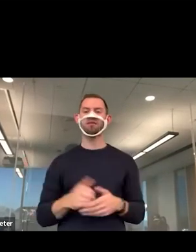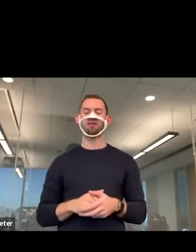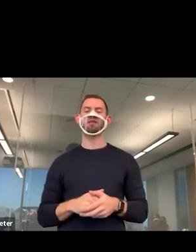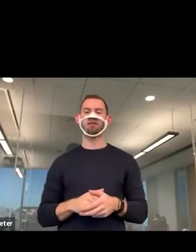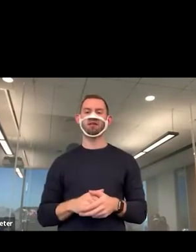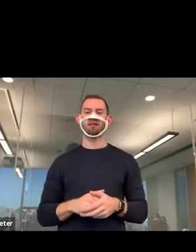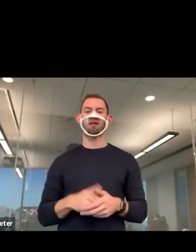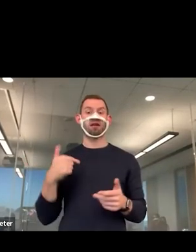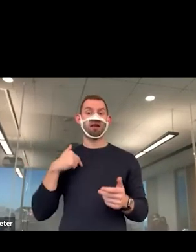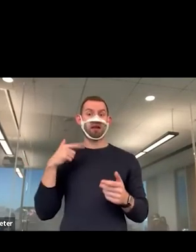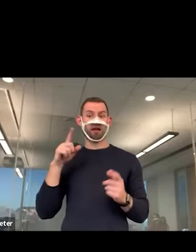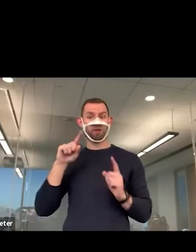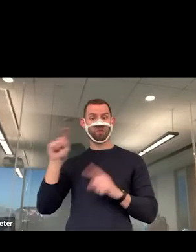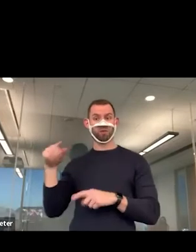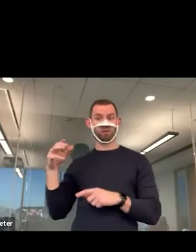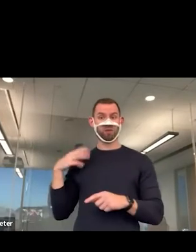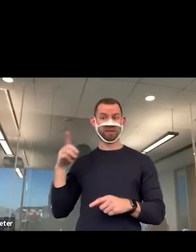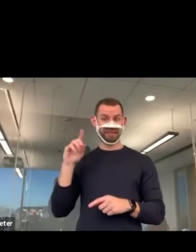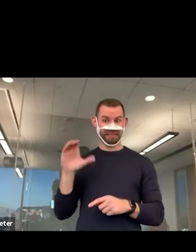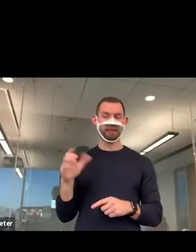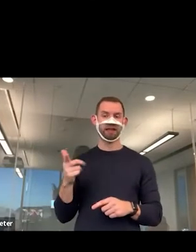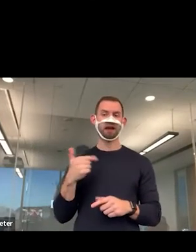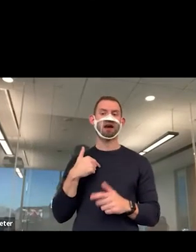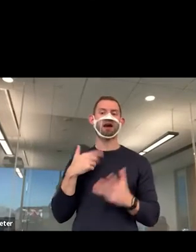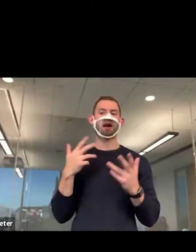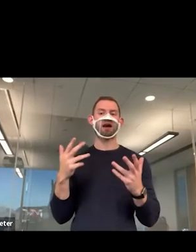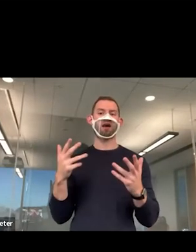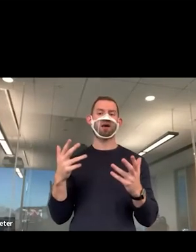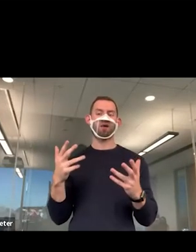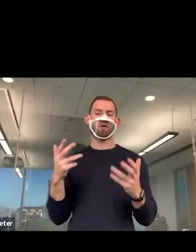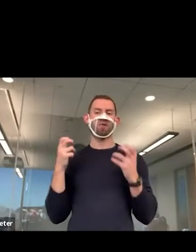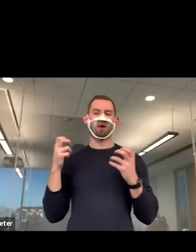was i was going to find a way to use the power of the equal employment opportunity